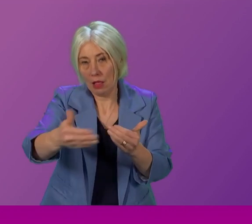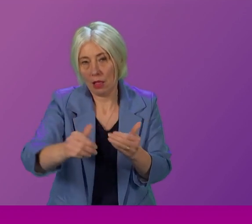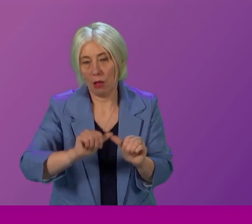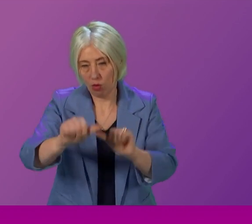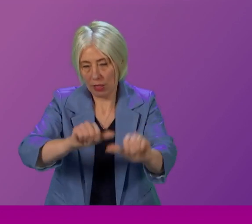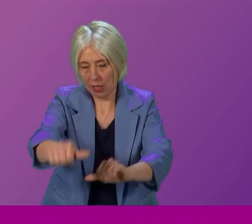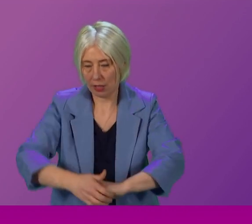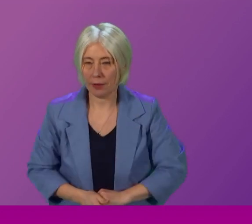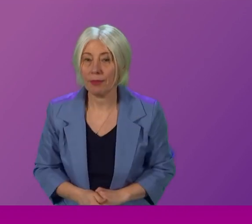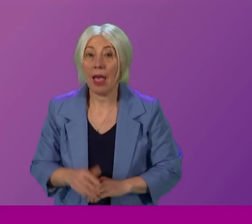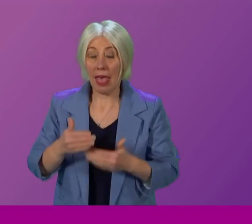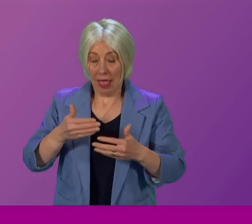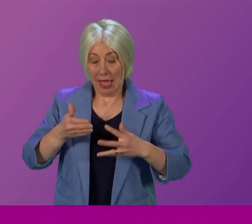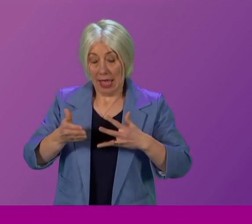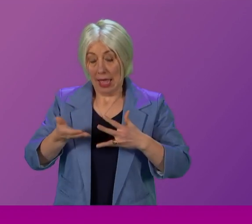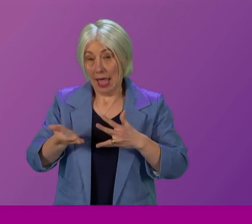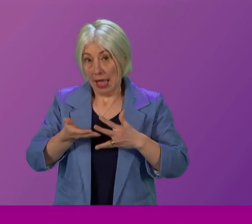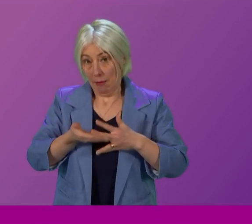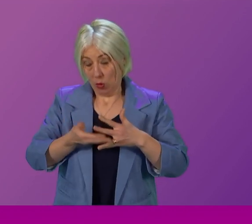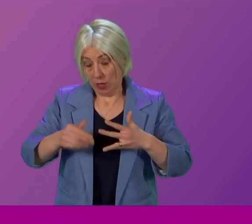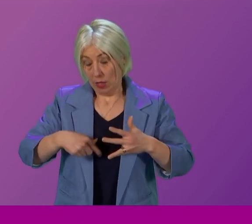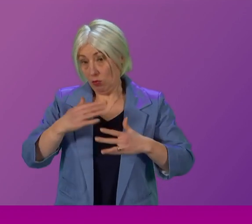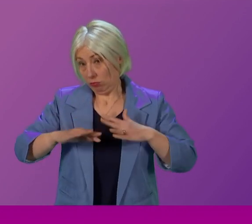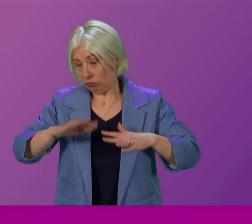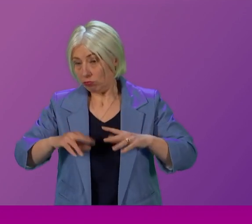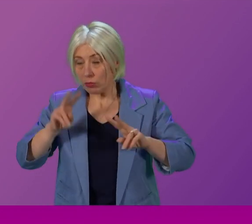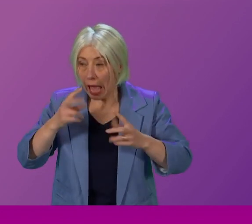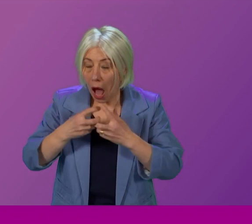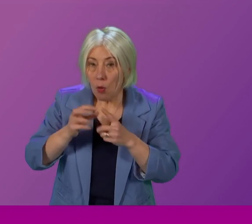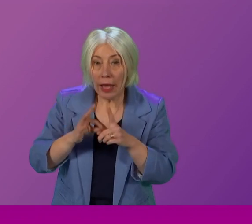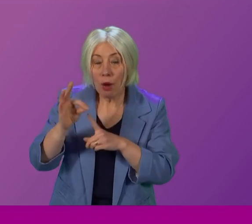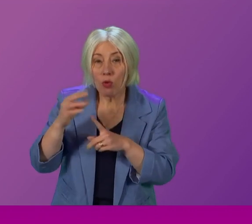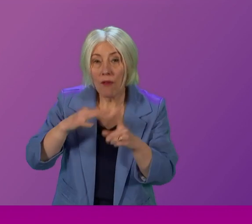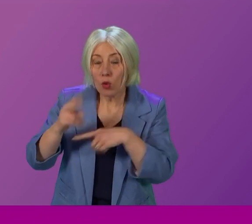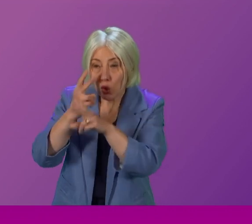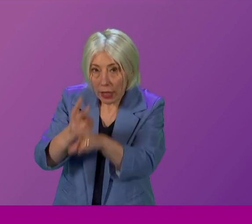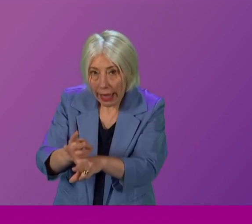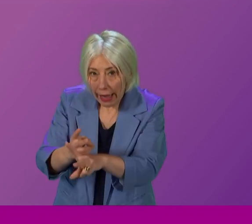In the interim, we are taking steps to improve social care. Let us remember what a national